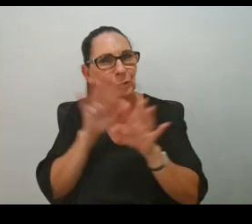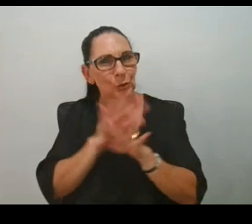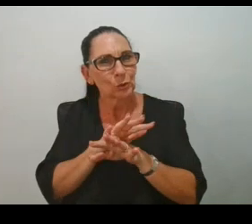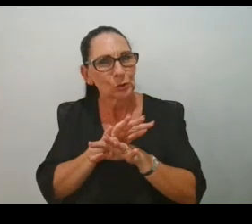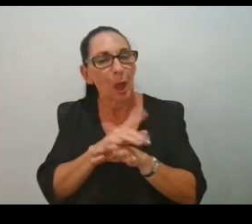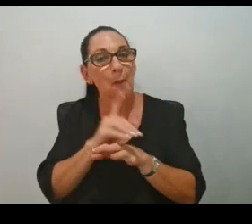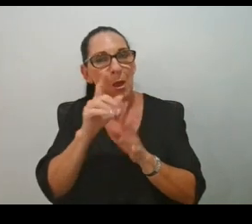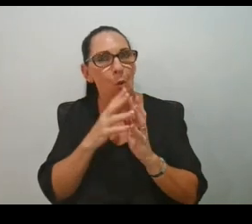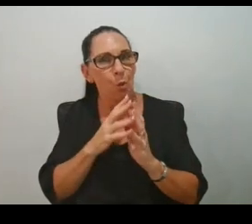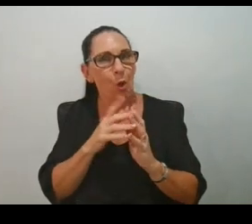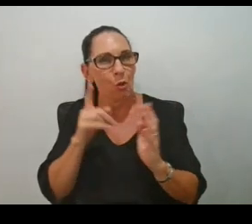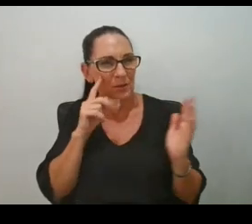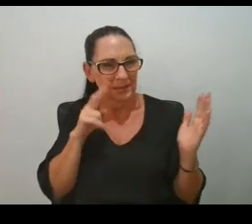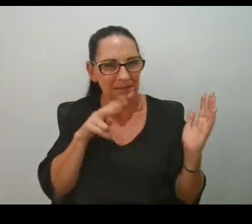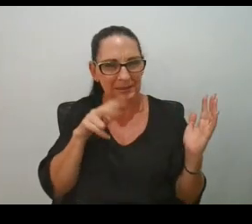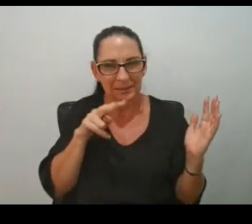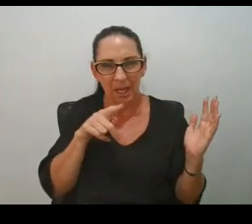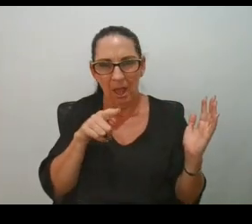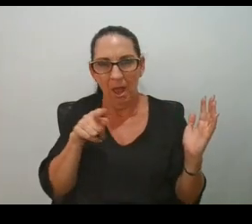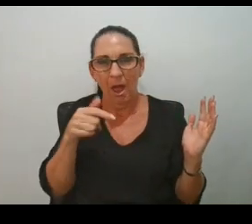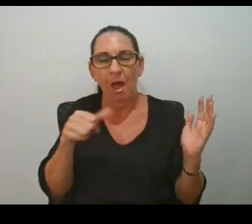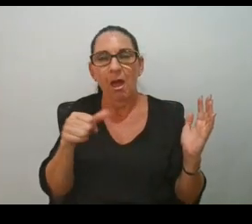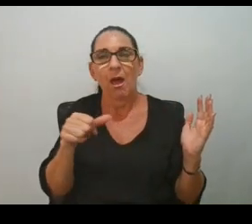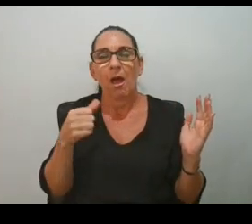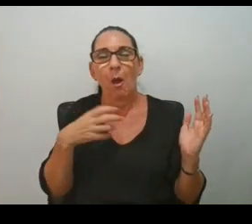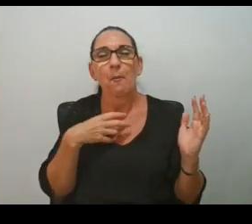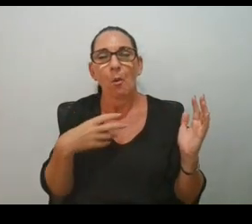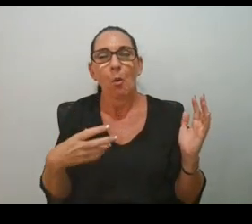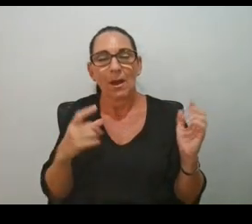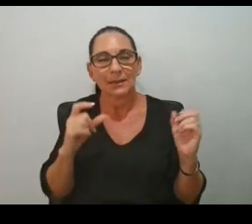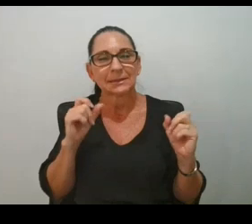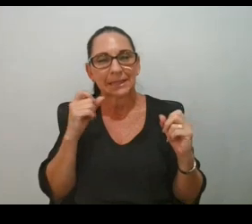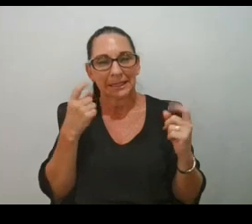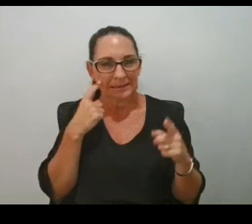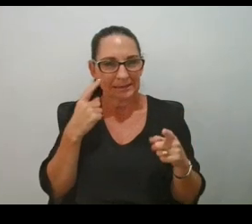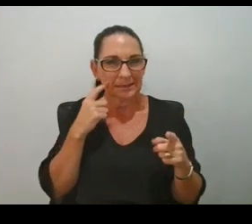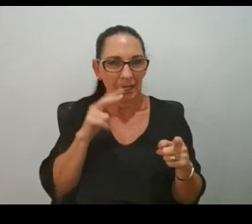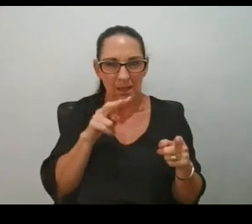that once you work your way through it it becomes a bit clearer yeah and and the way I I like to